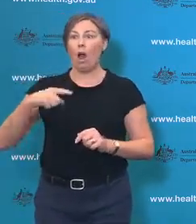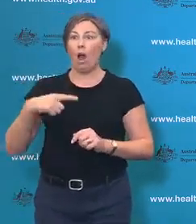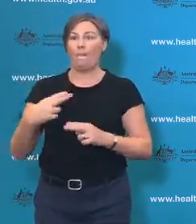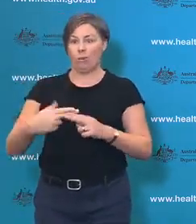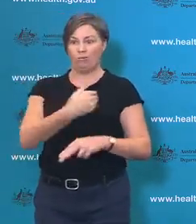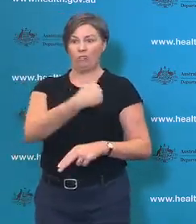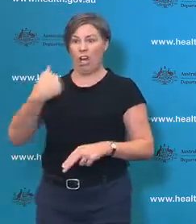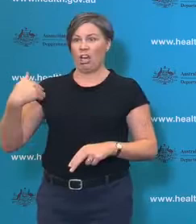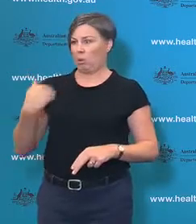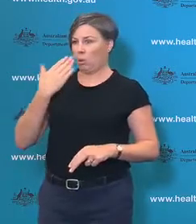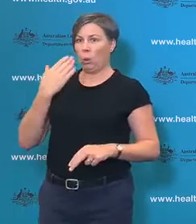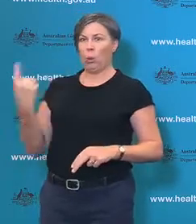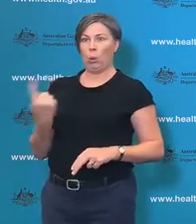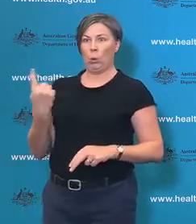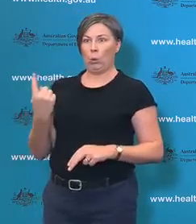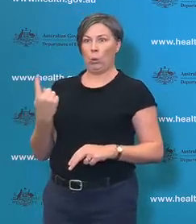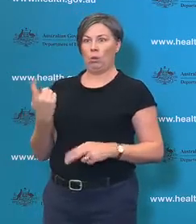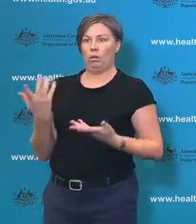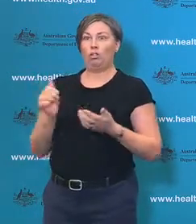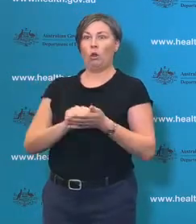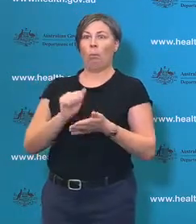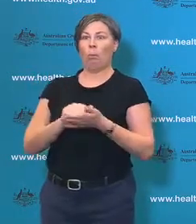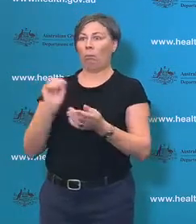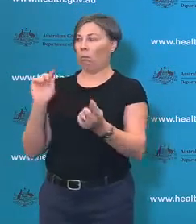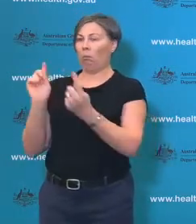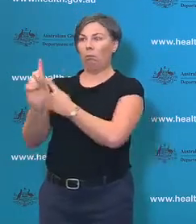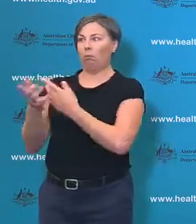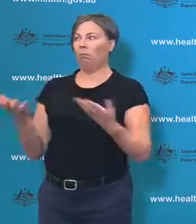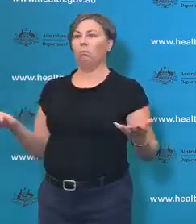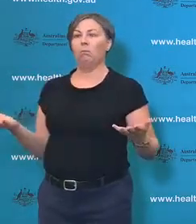outside of their own homes and mixing with strangers. Now clearly in Victoria